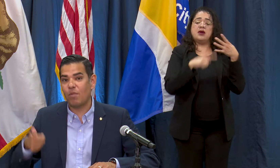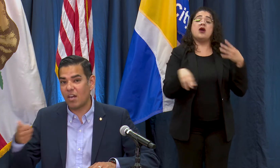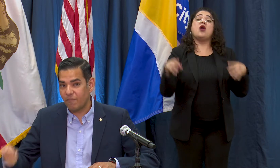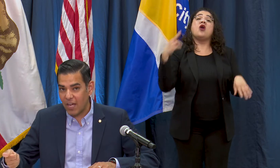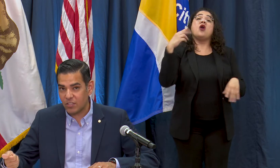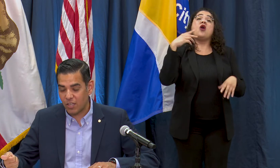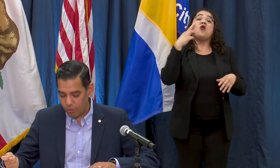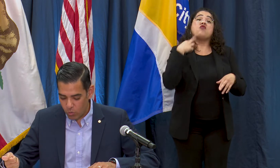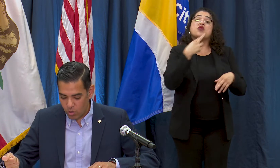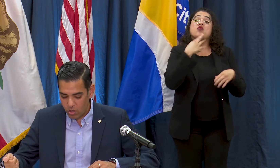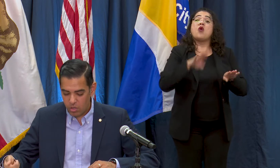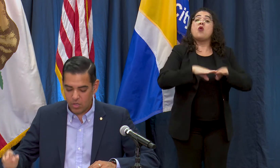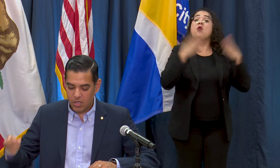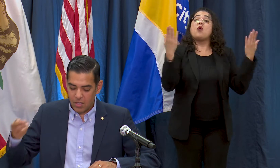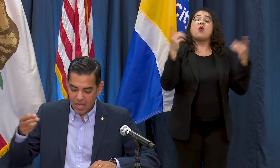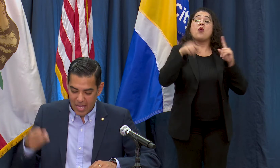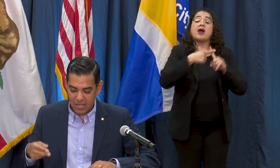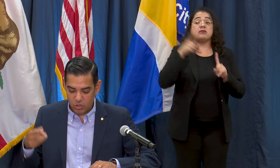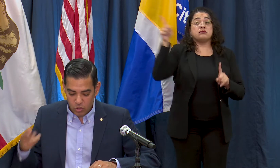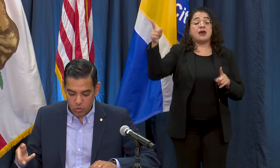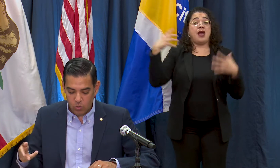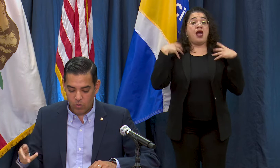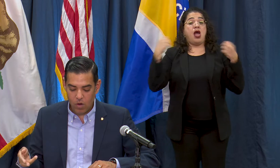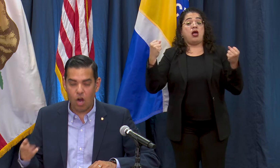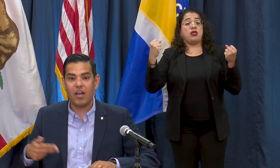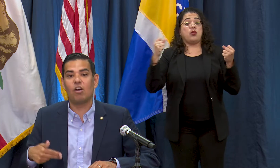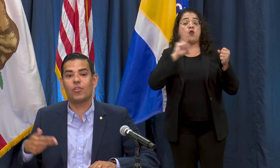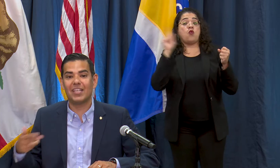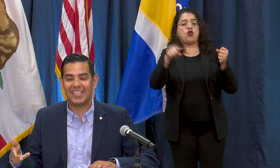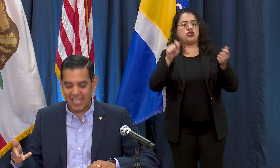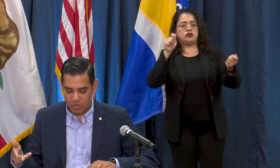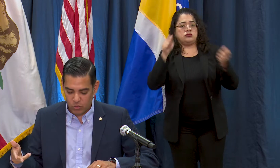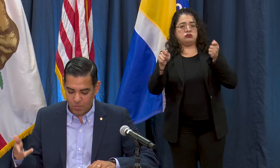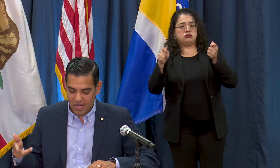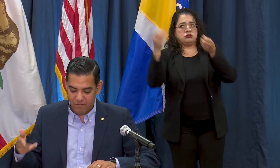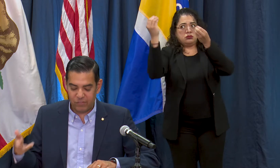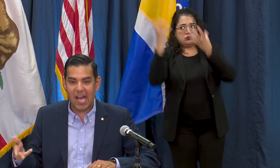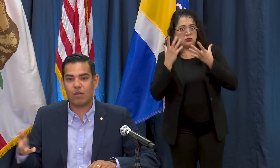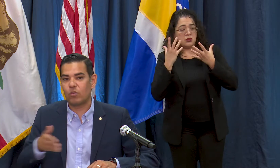modifies its health order and two - our health indicators remain flat with no